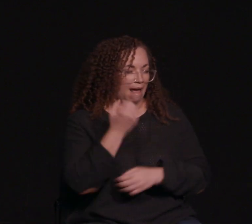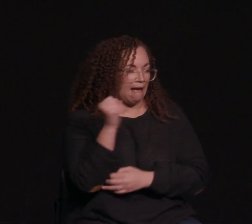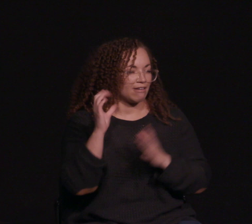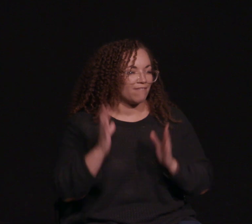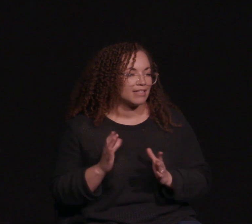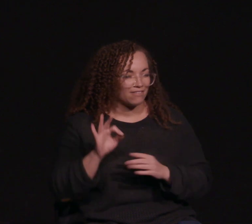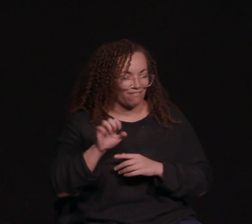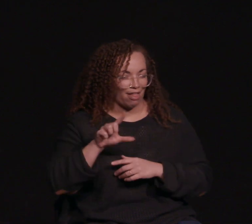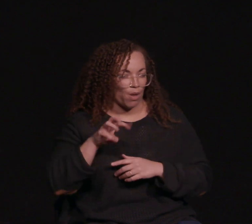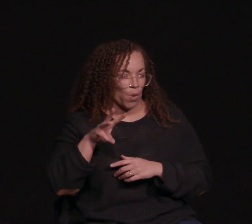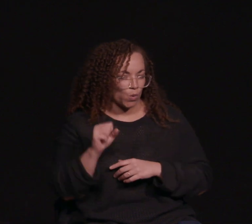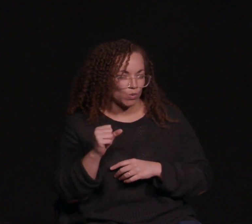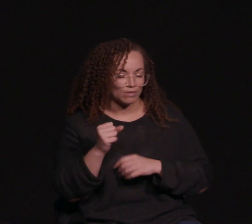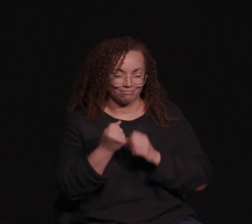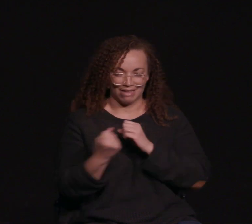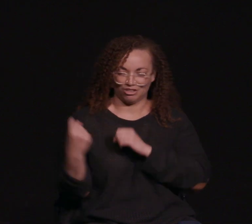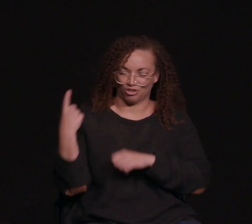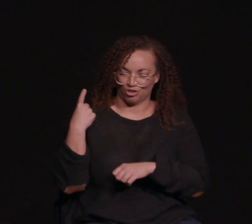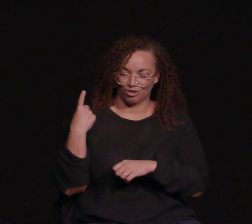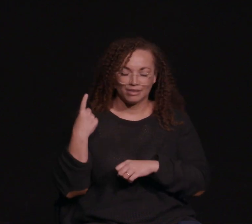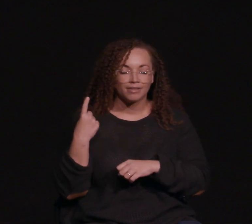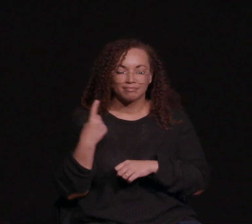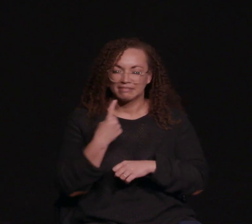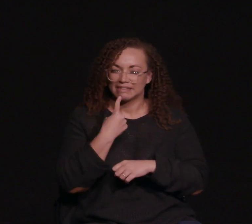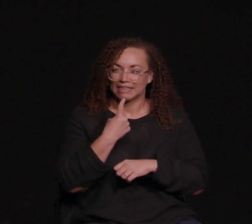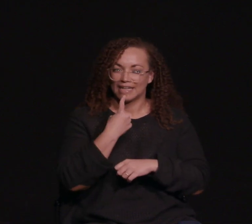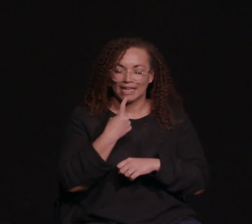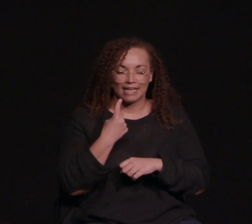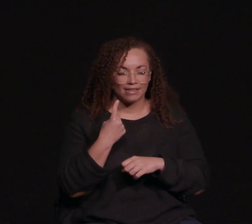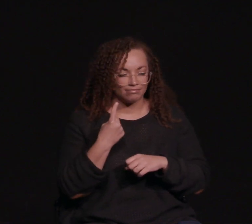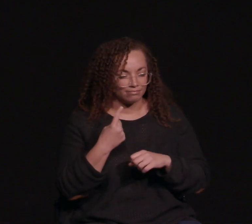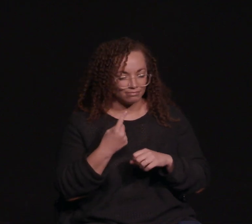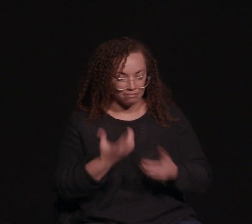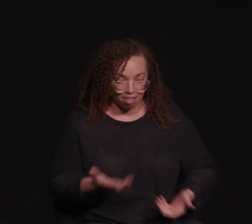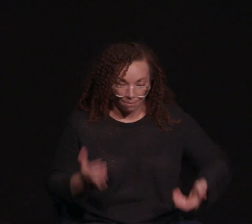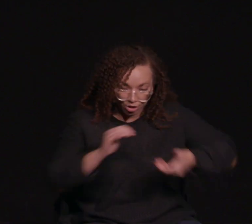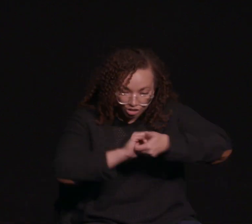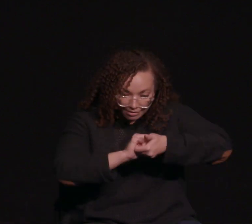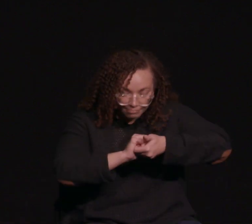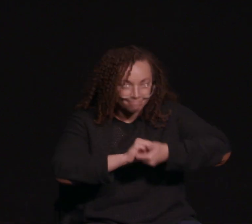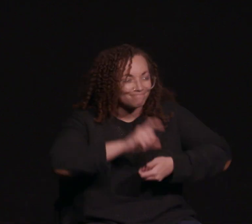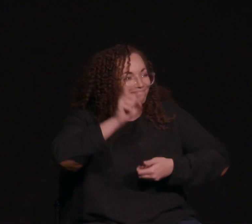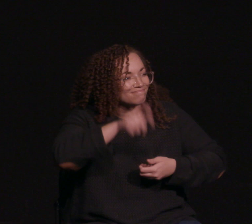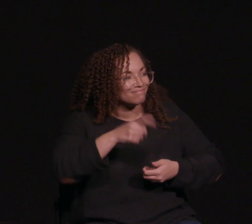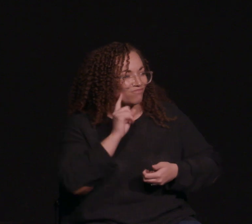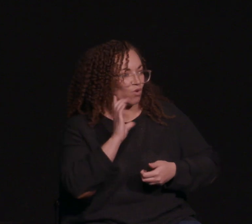"Collaboration is necessary for our survival."